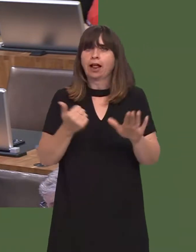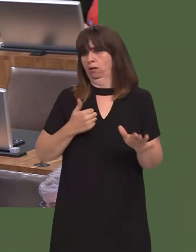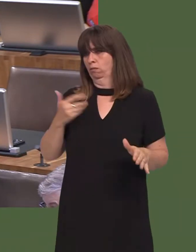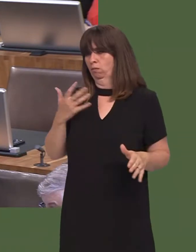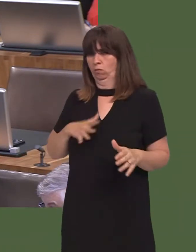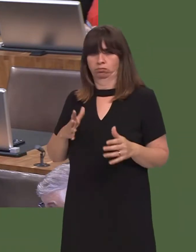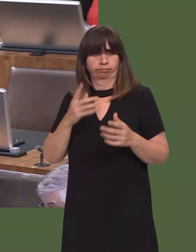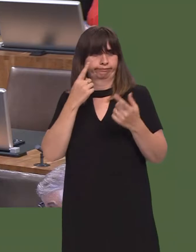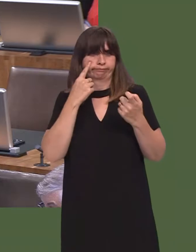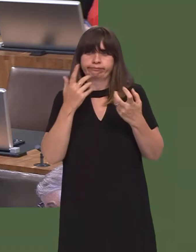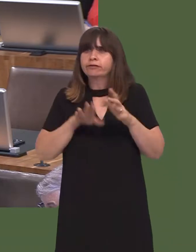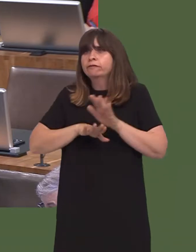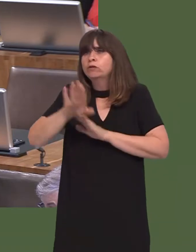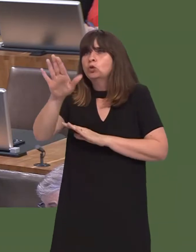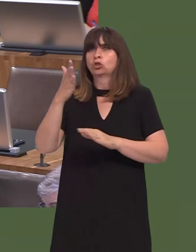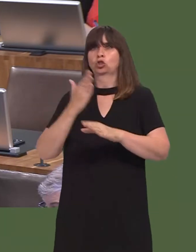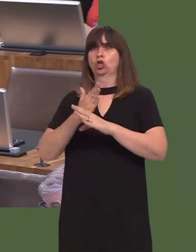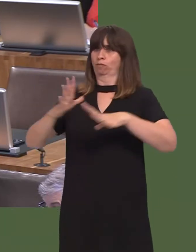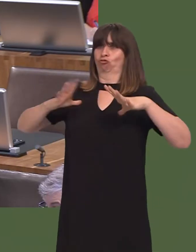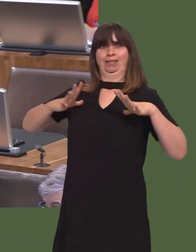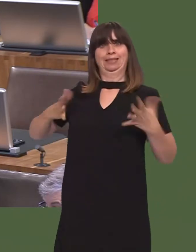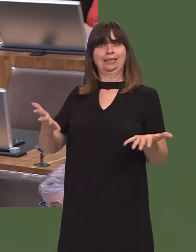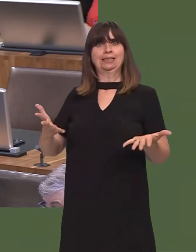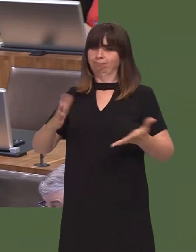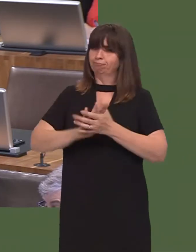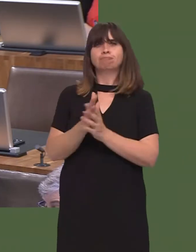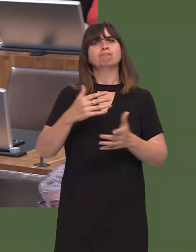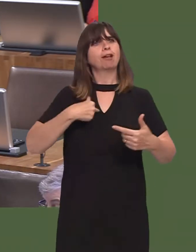to develop peopleís employability and how we work with businesses in order to make sure